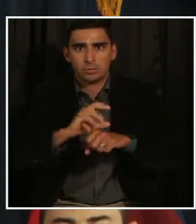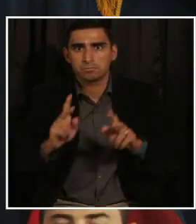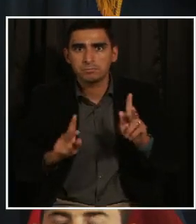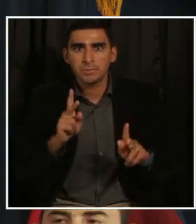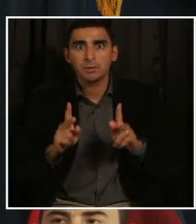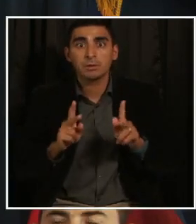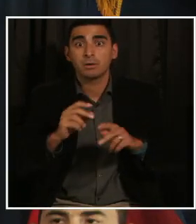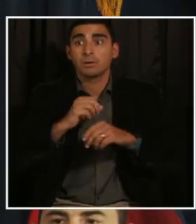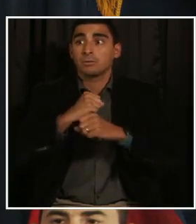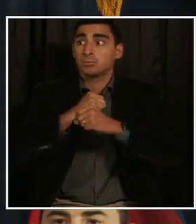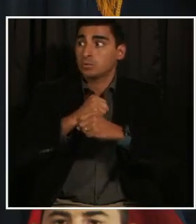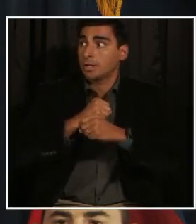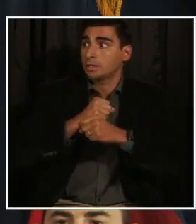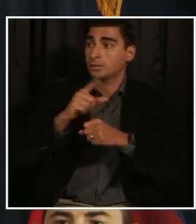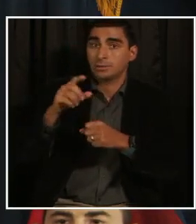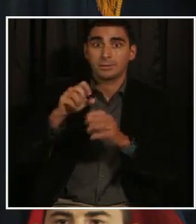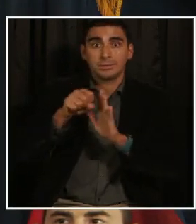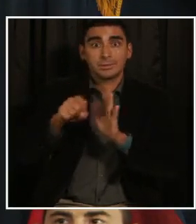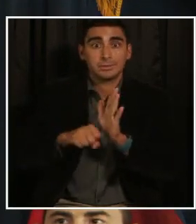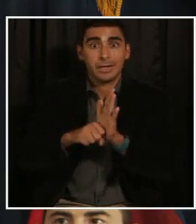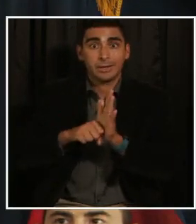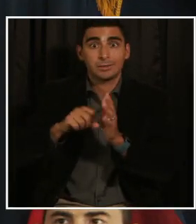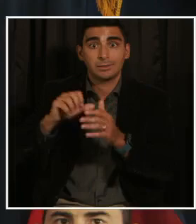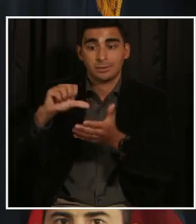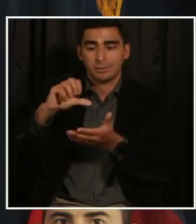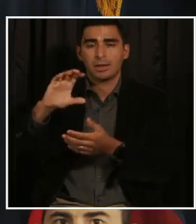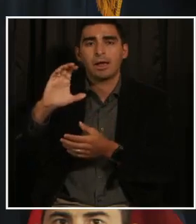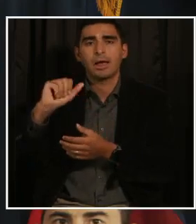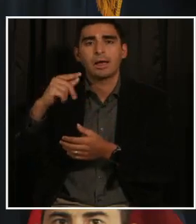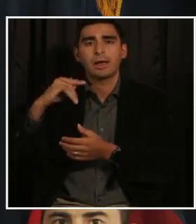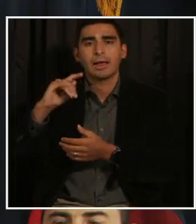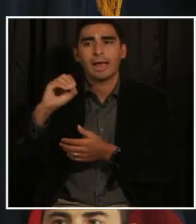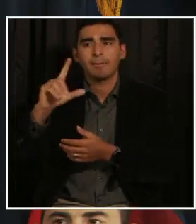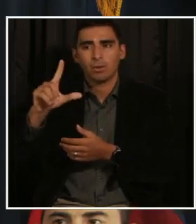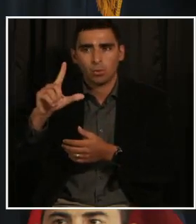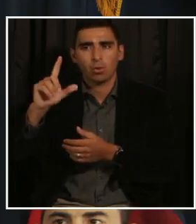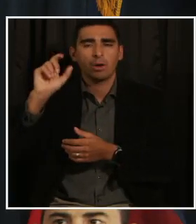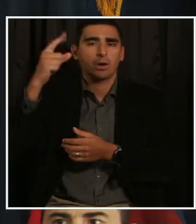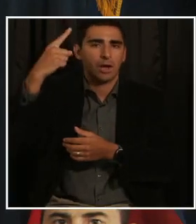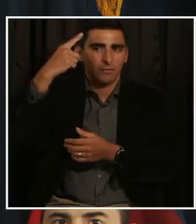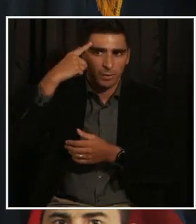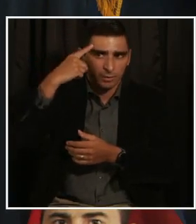our state capital and i don't have any further comment i can make on an ongoing investigation